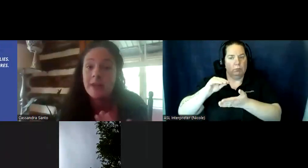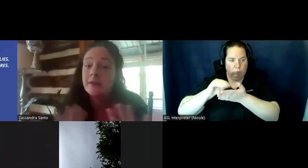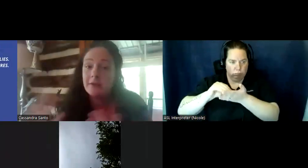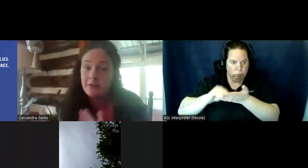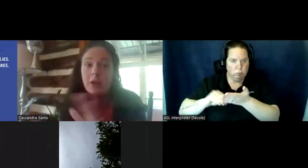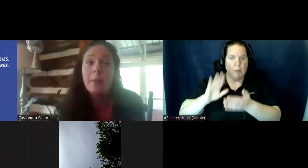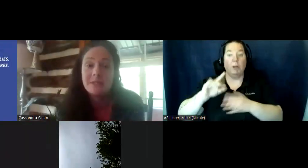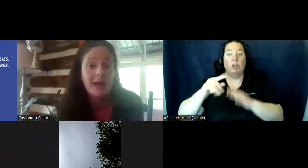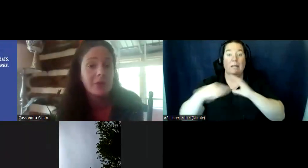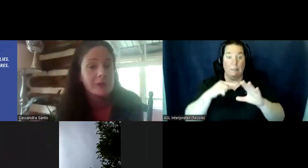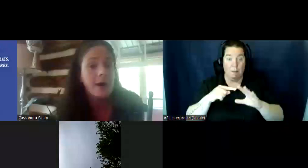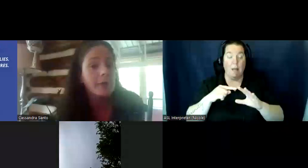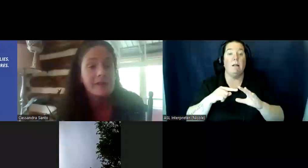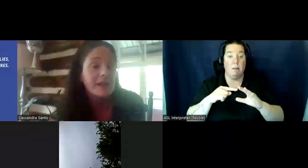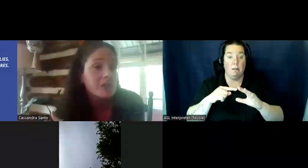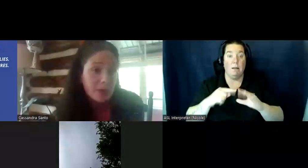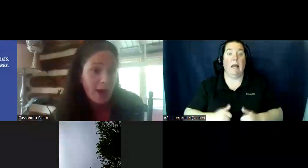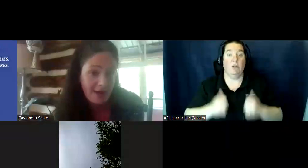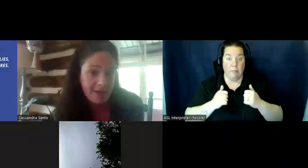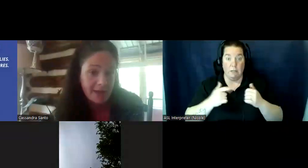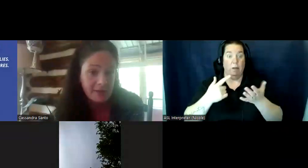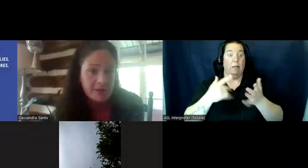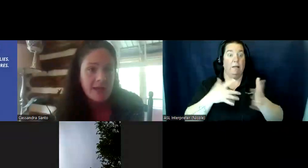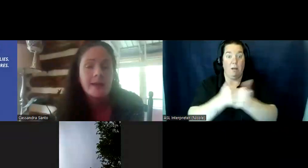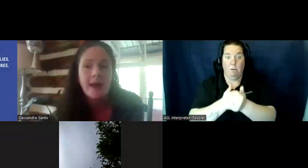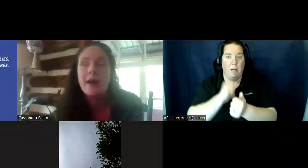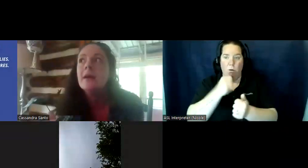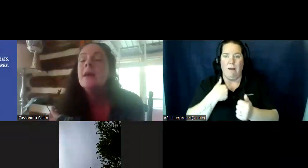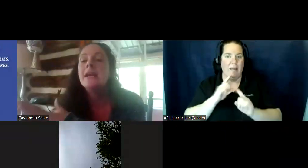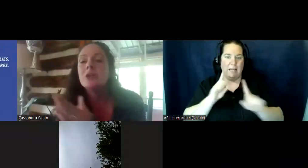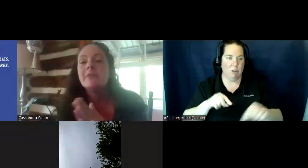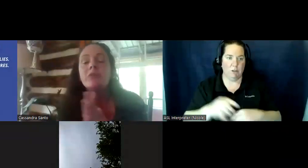we can follow up together with that one. Because I do not have the answer to that. Yeah in terms